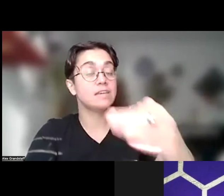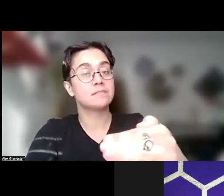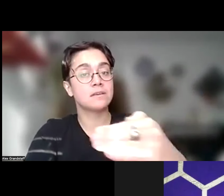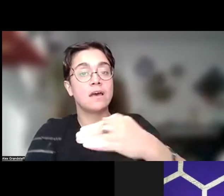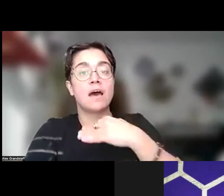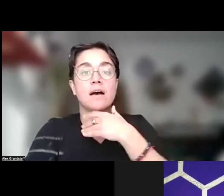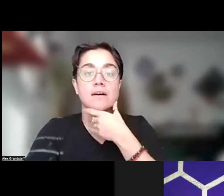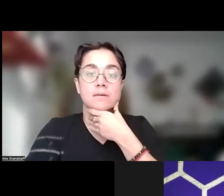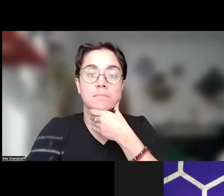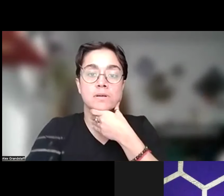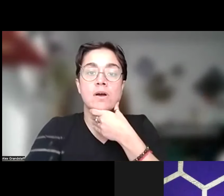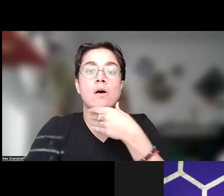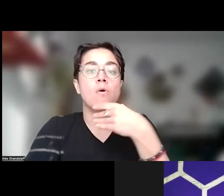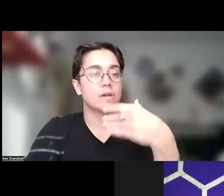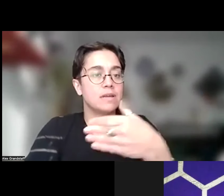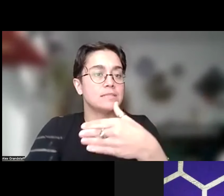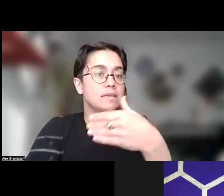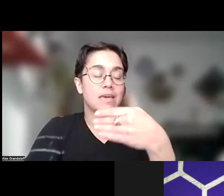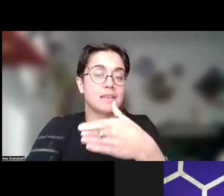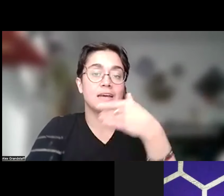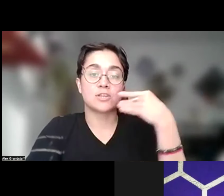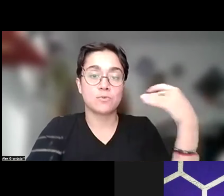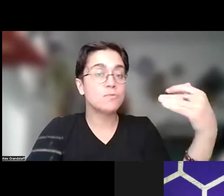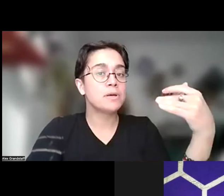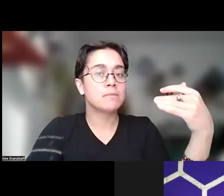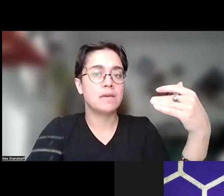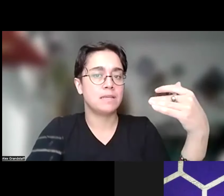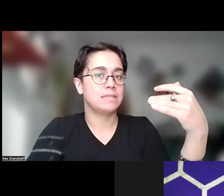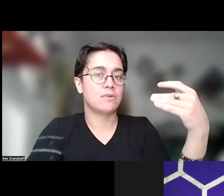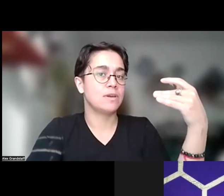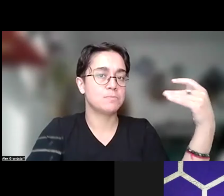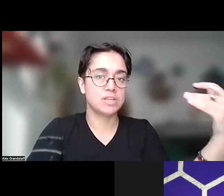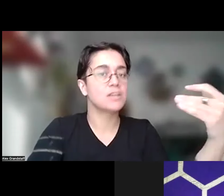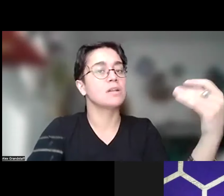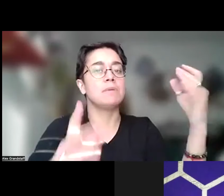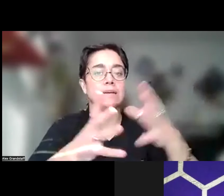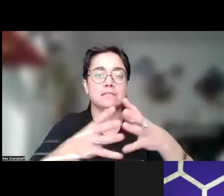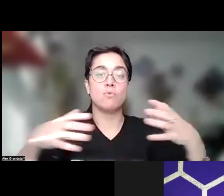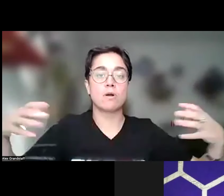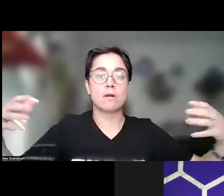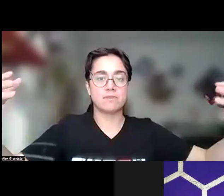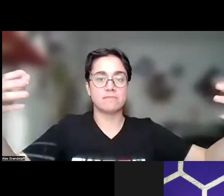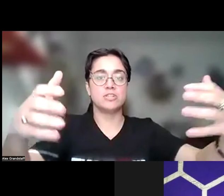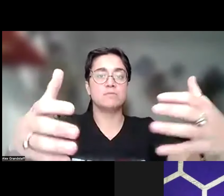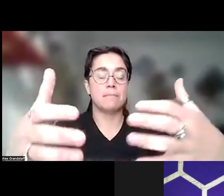Being involved in advocacy we don't have to be face-to-face.